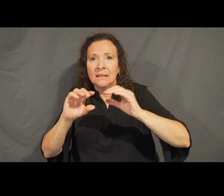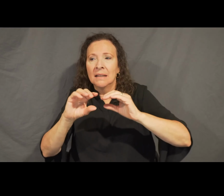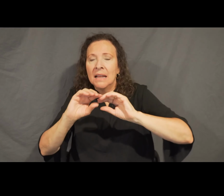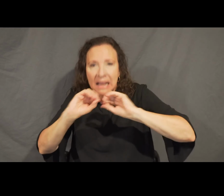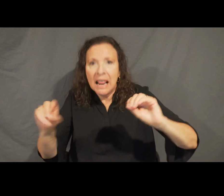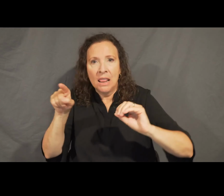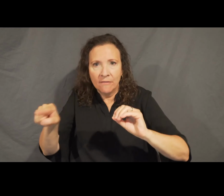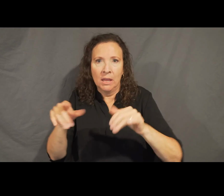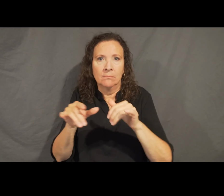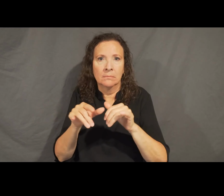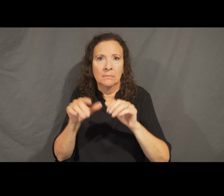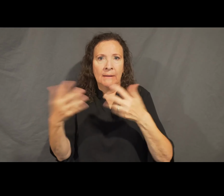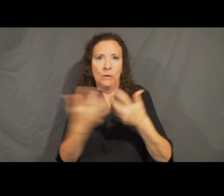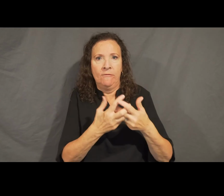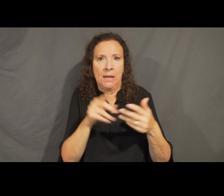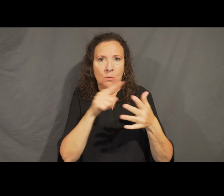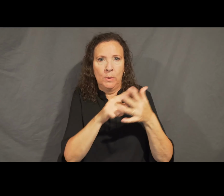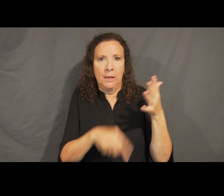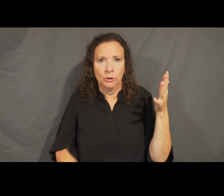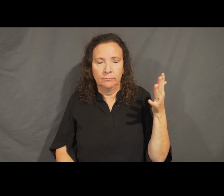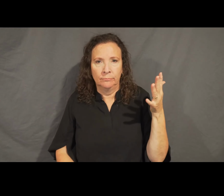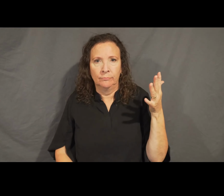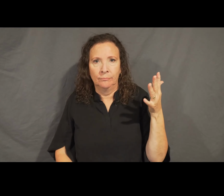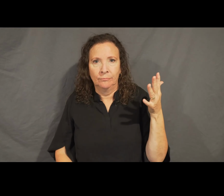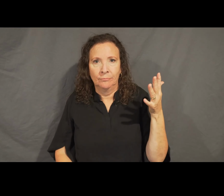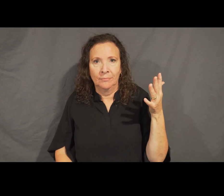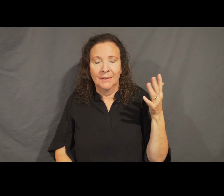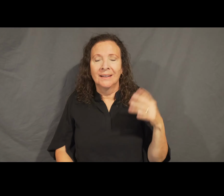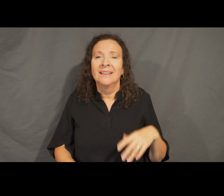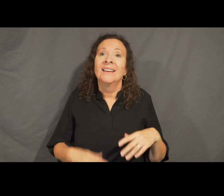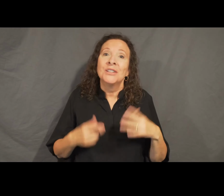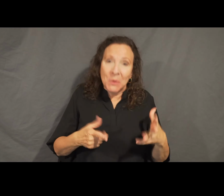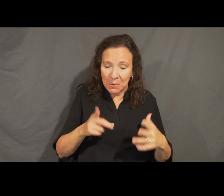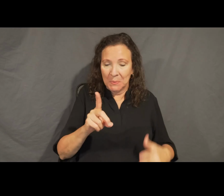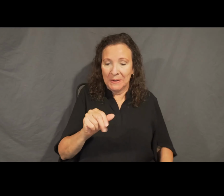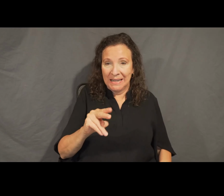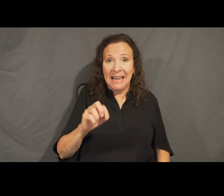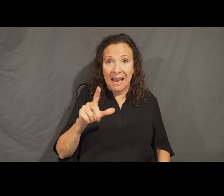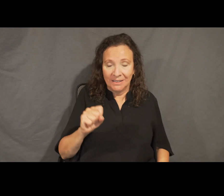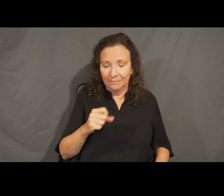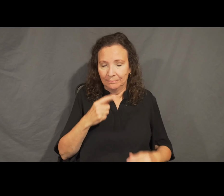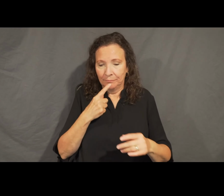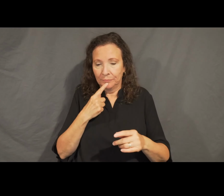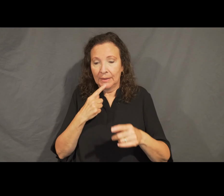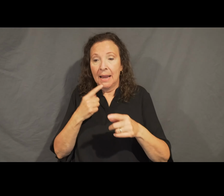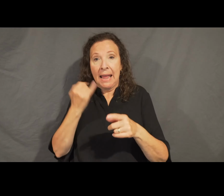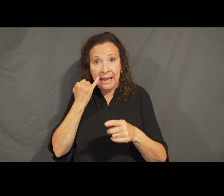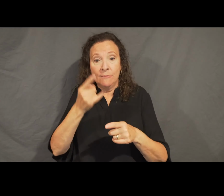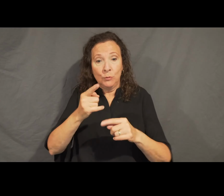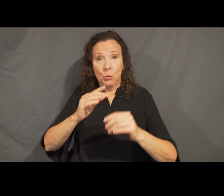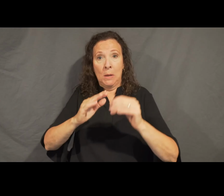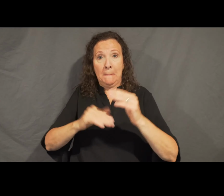He concluded that if you build a cockpit that is meant for the average pilot, it's a cockpit